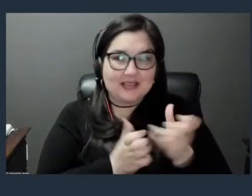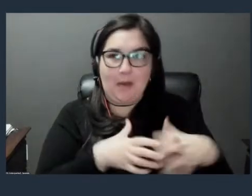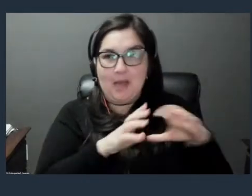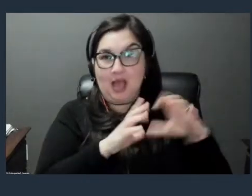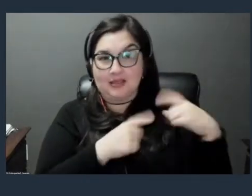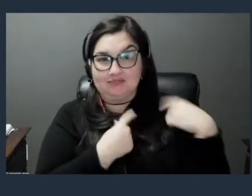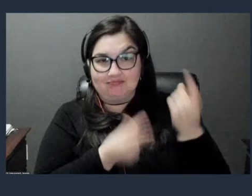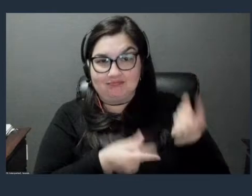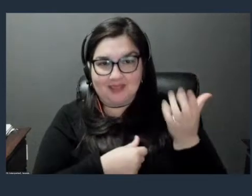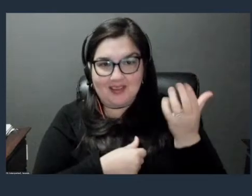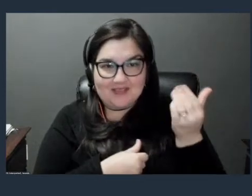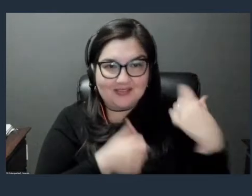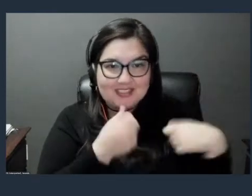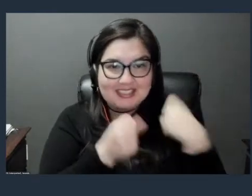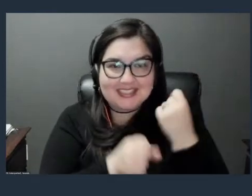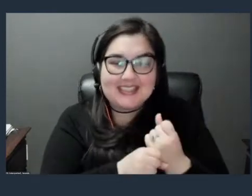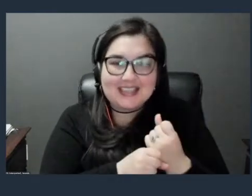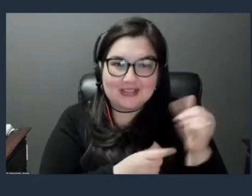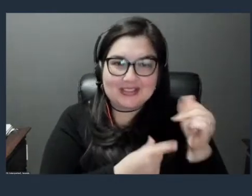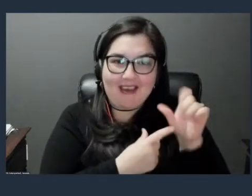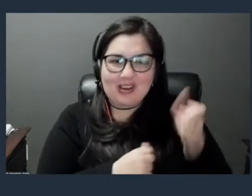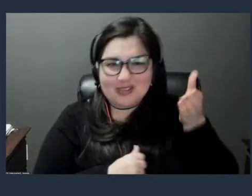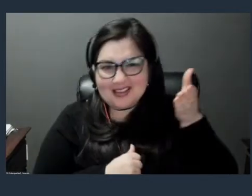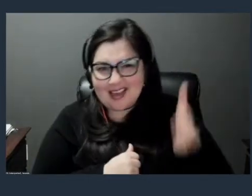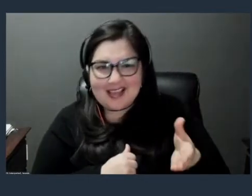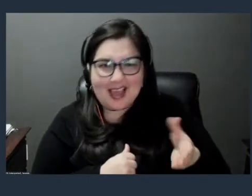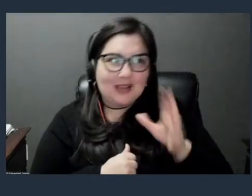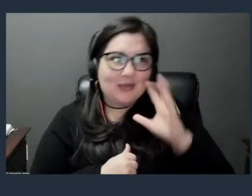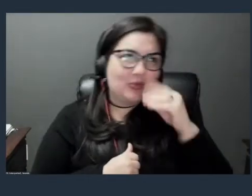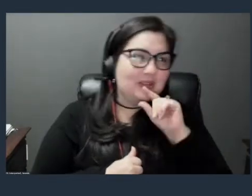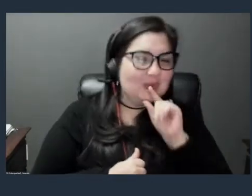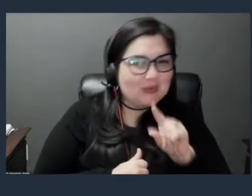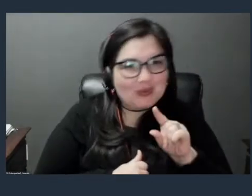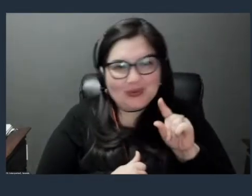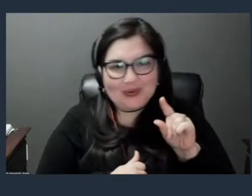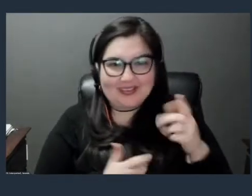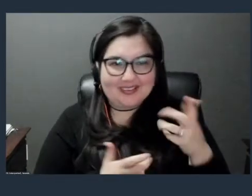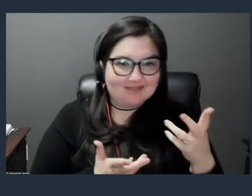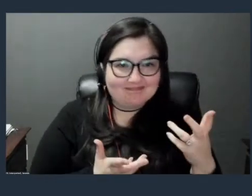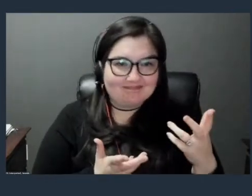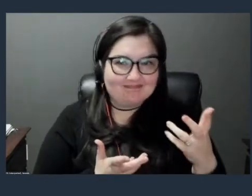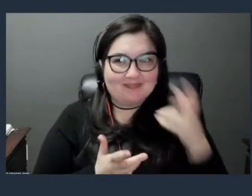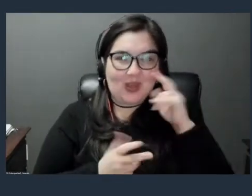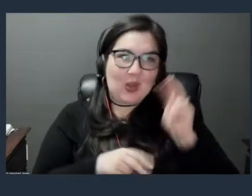and the ALCs are there and you're pretty sure it's okay. You've looked at the use cases,